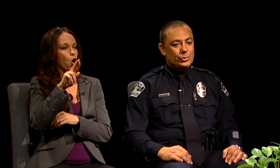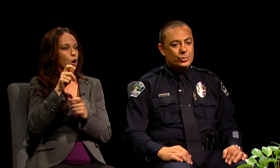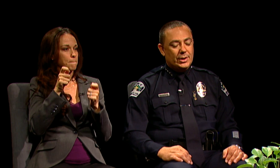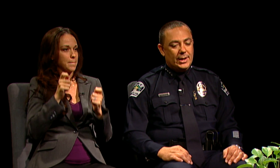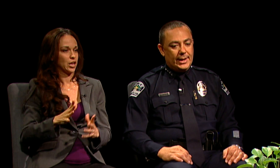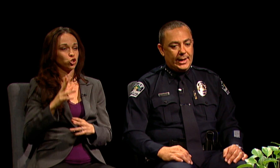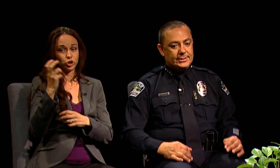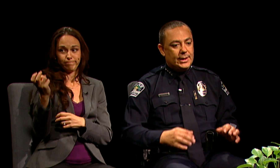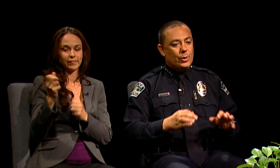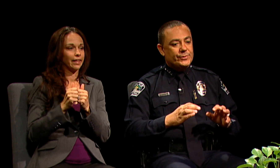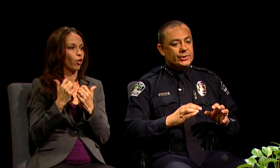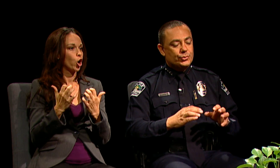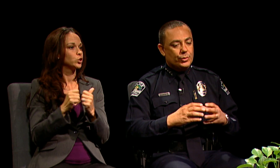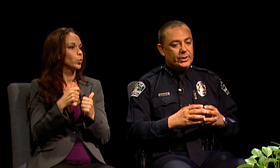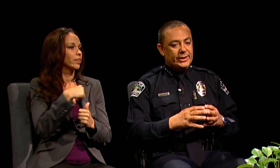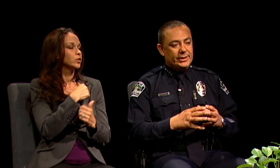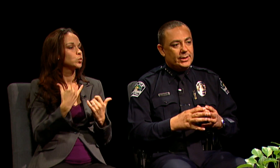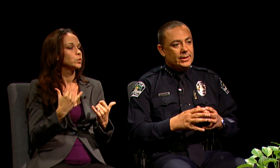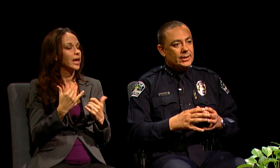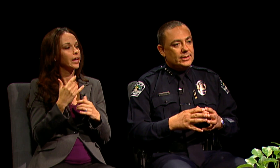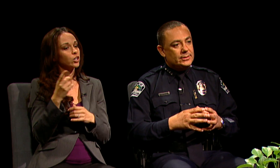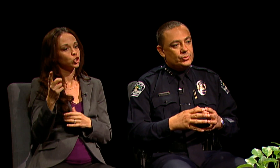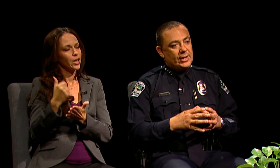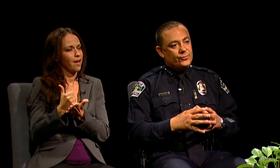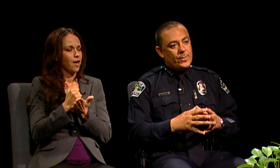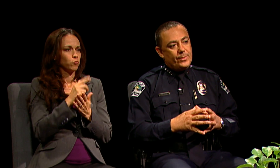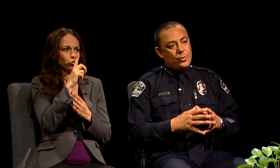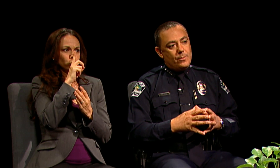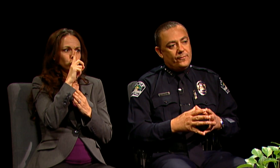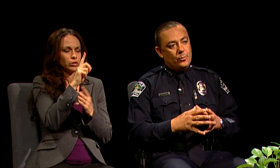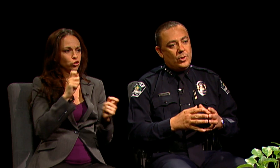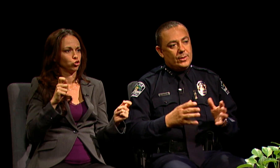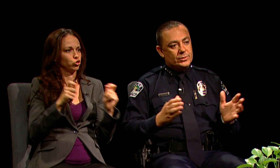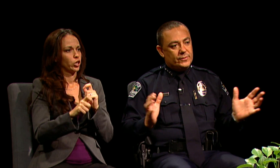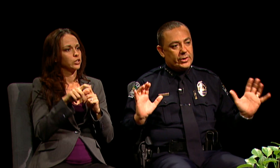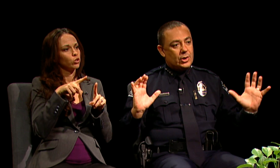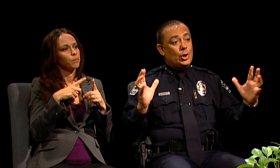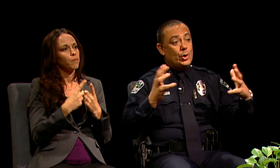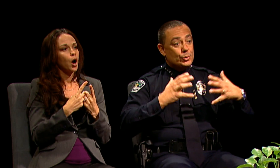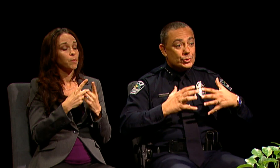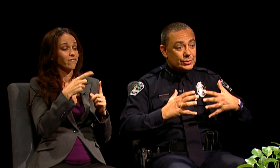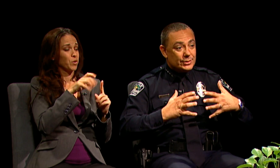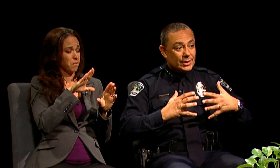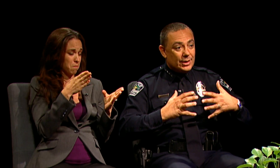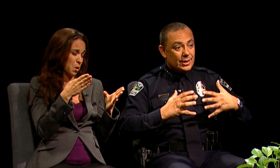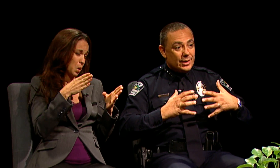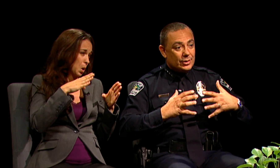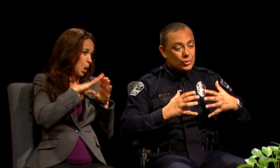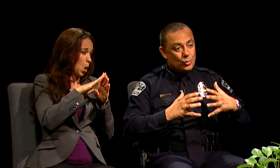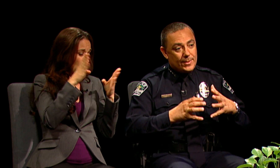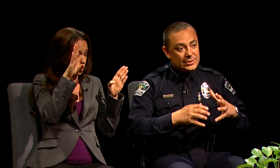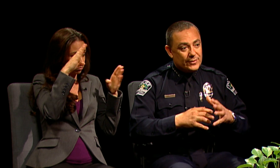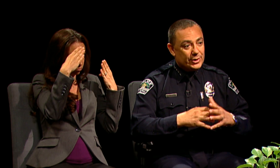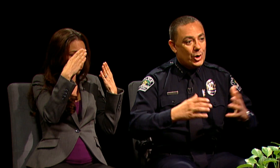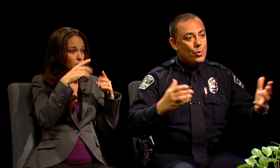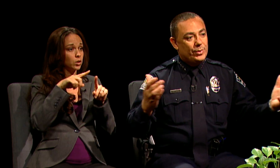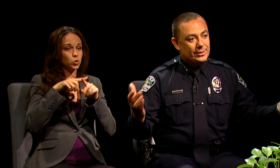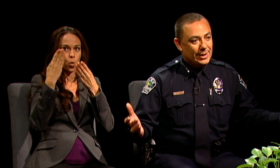WHO HAS HELPED US REALLY TRANSFORM THE DEPARTMENT FROM ONE THAT WAS VERY CLOSED TO ONE THAT'S VERY OPEN.